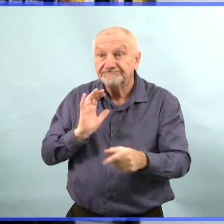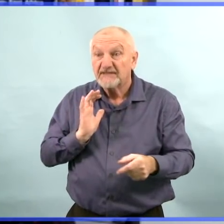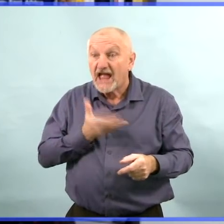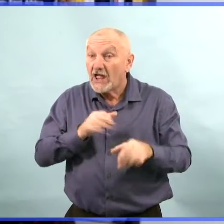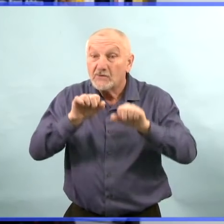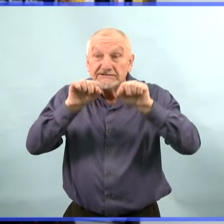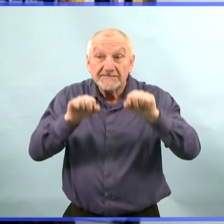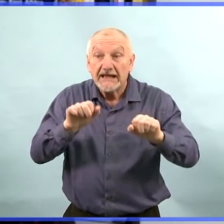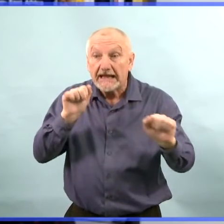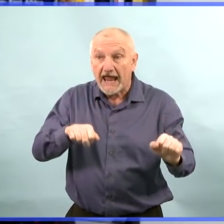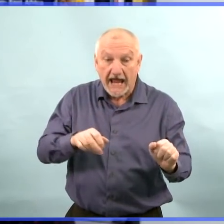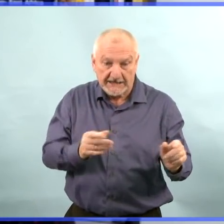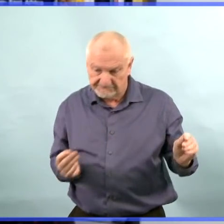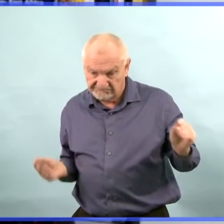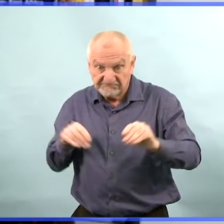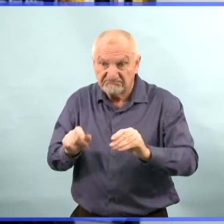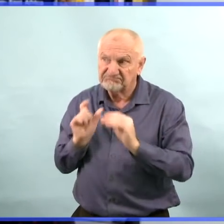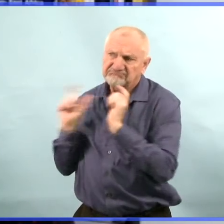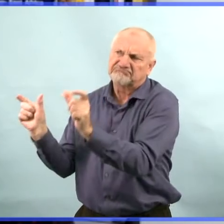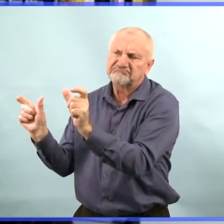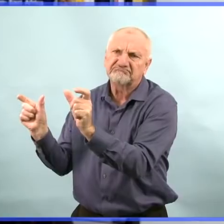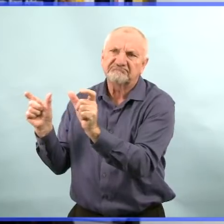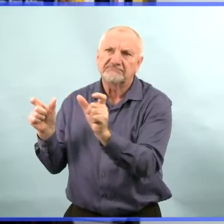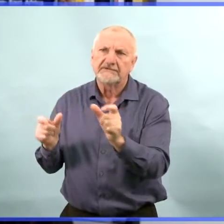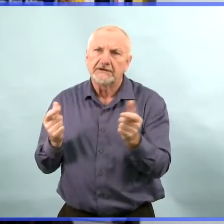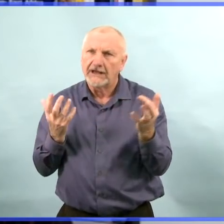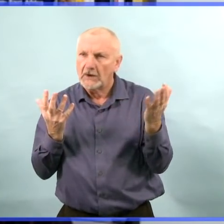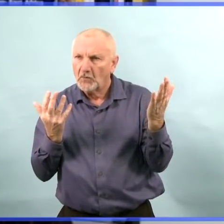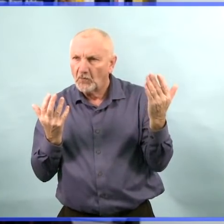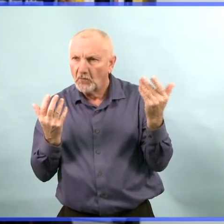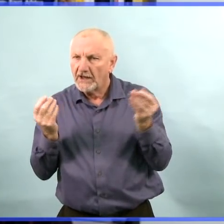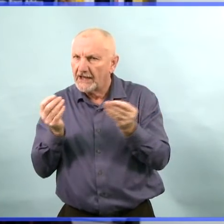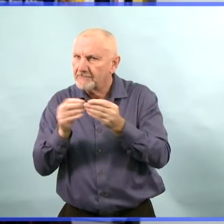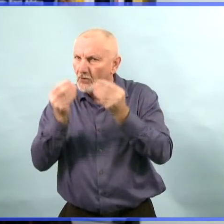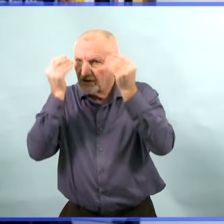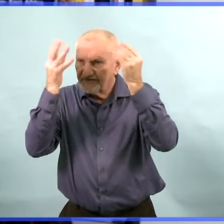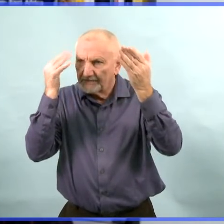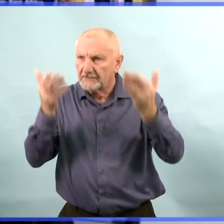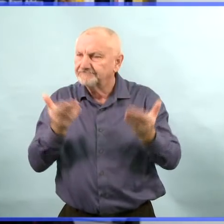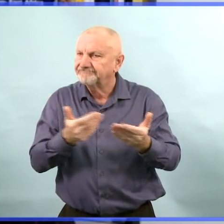we need to wait to get more data before we know exactly how big the impact will be but